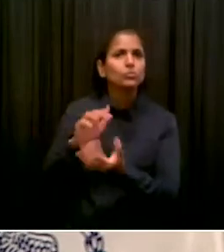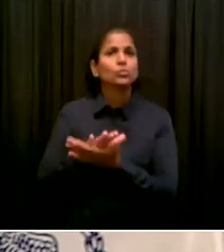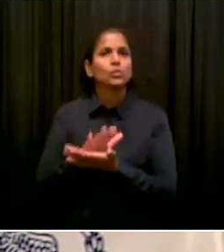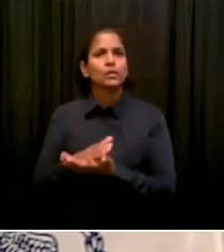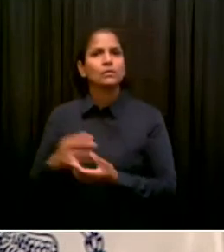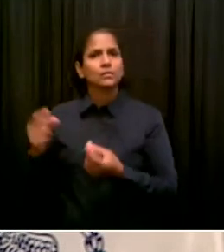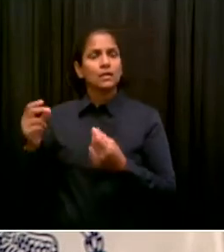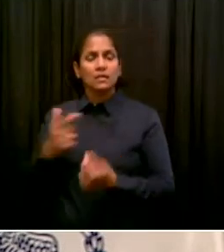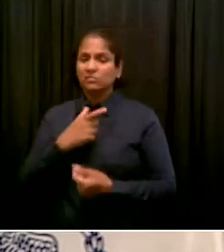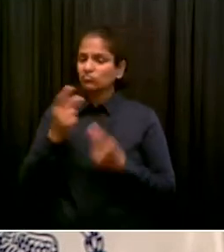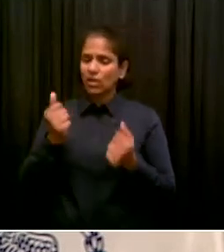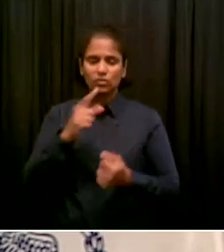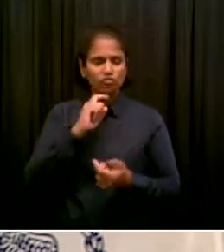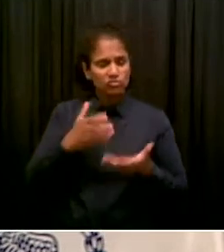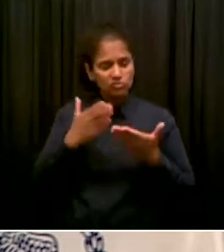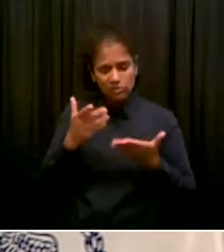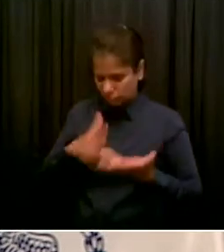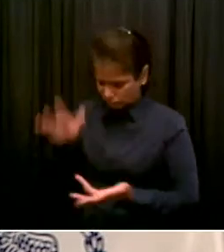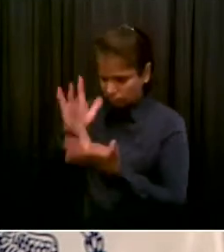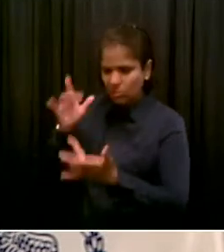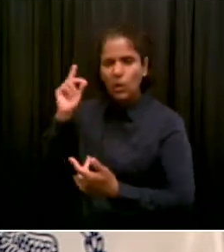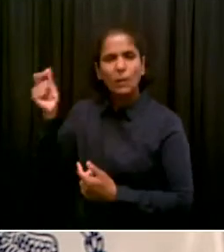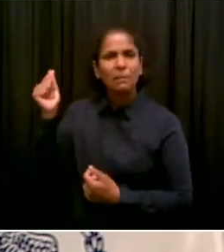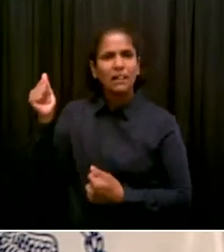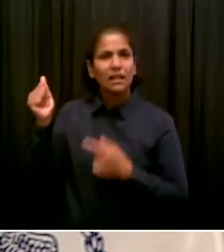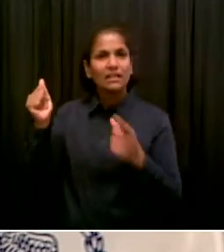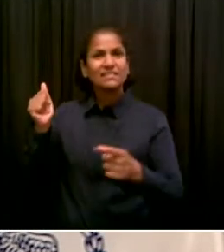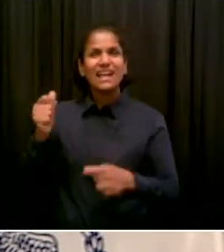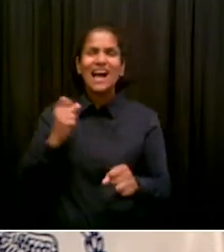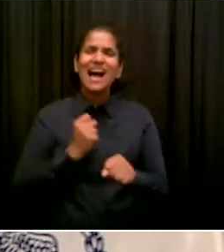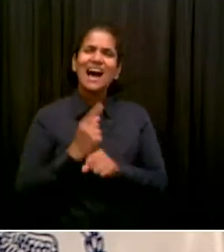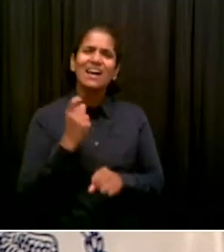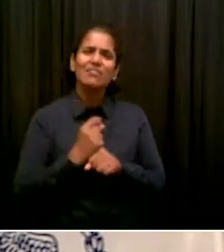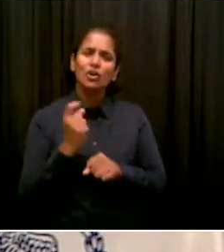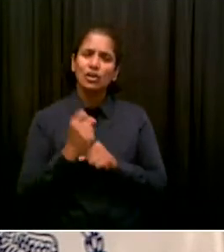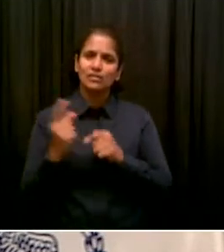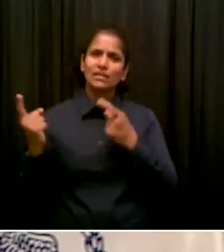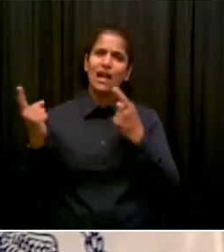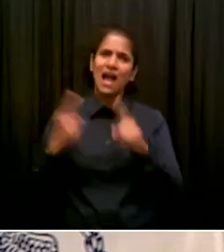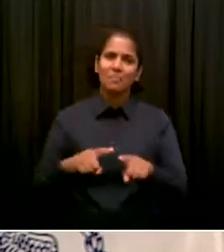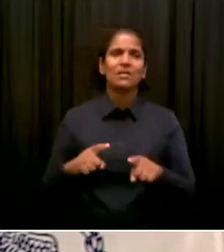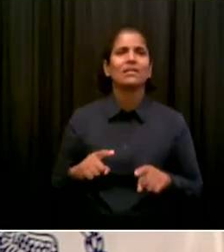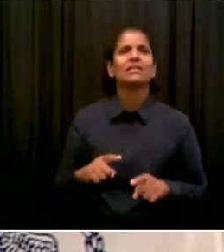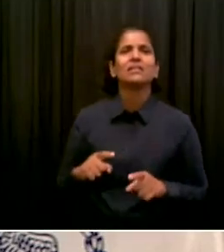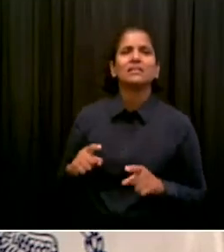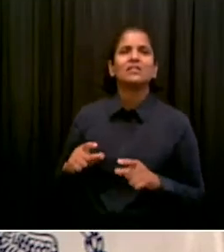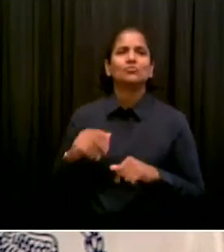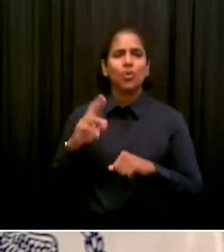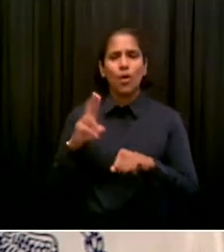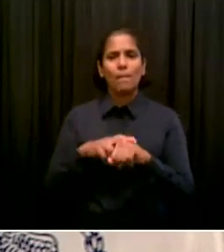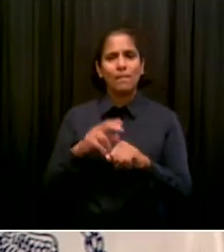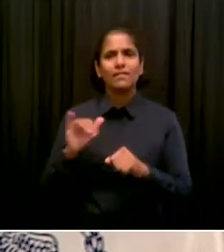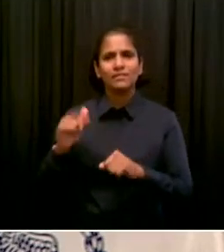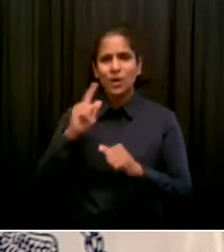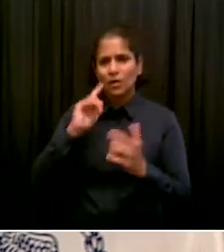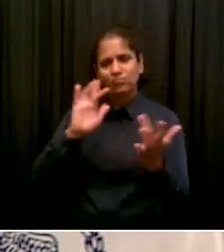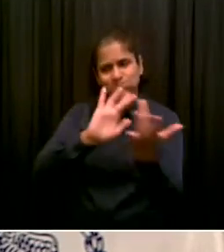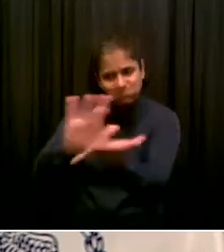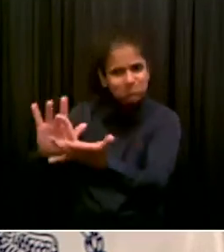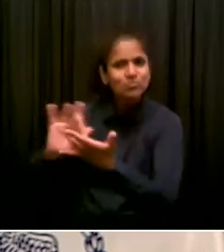THIS IS WHAT SCHOOLS DO